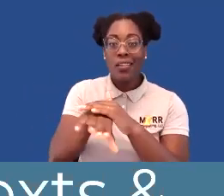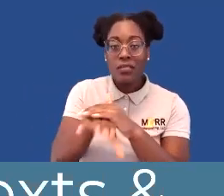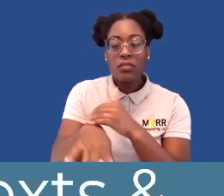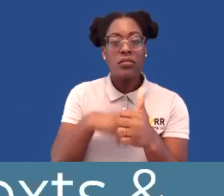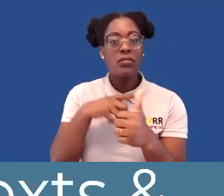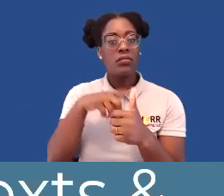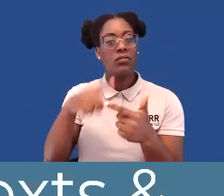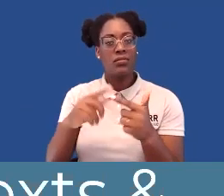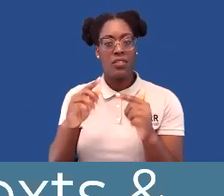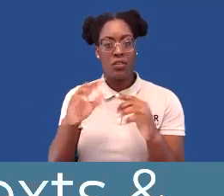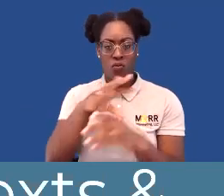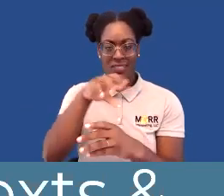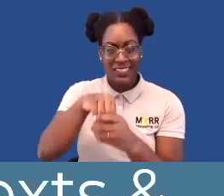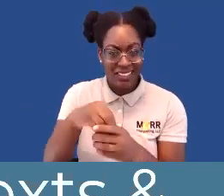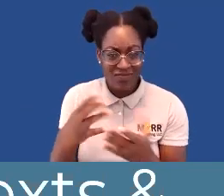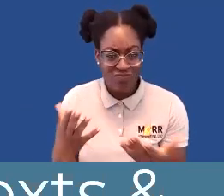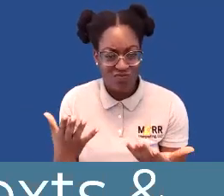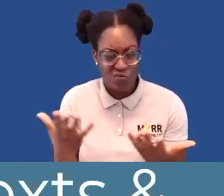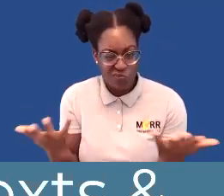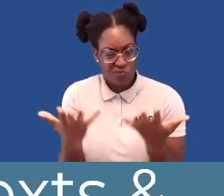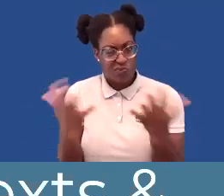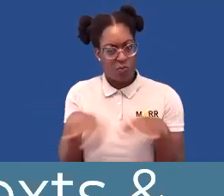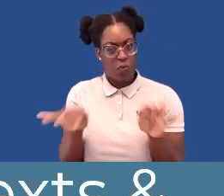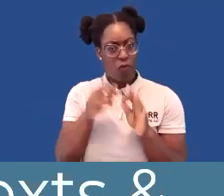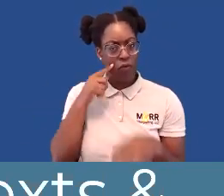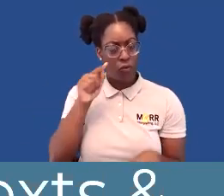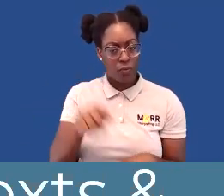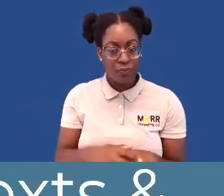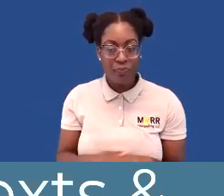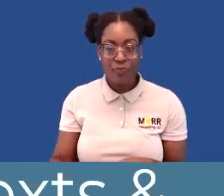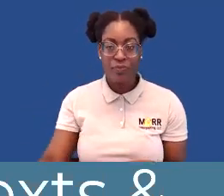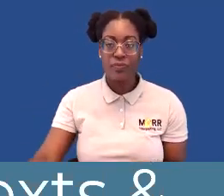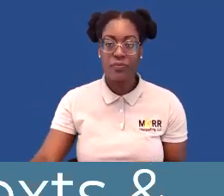And so I feel a little embarrassed sharing this